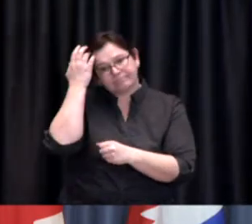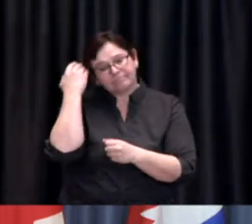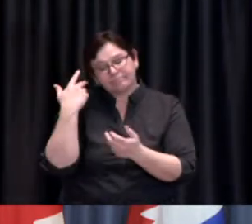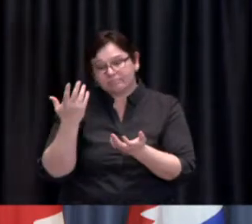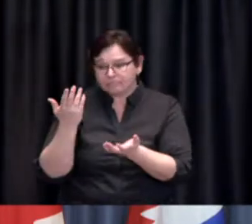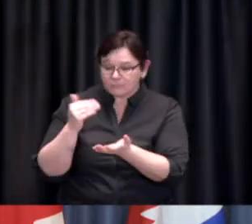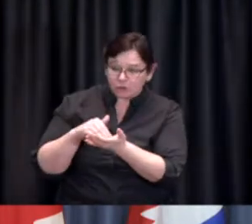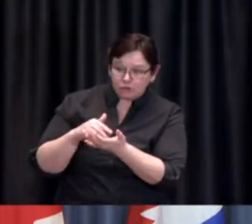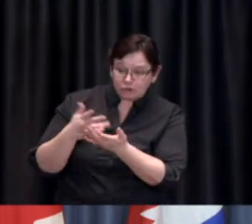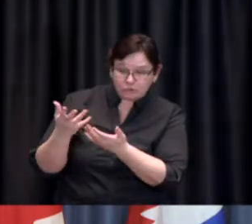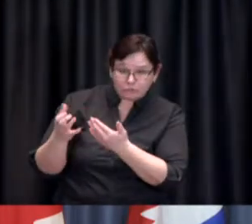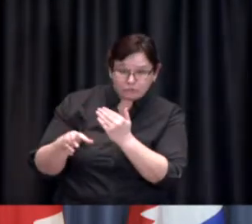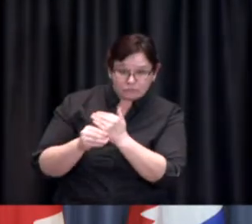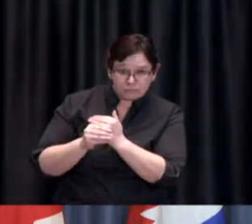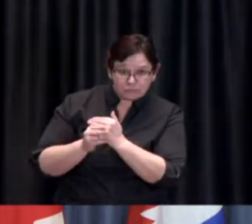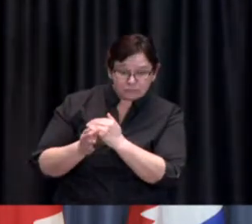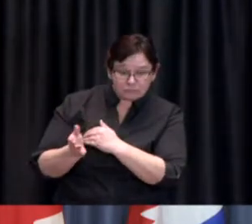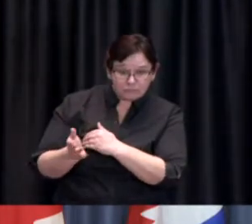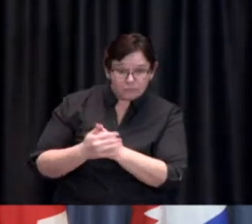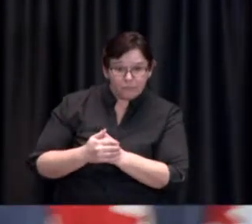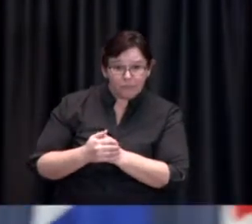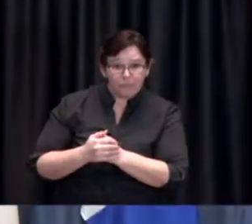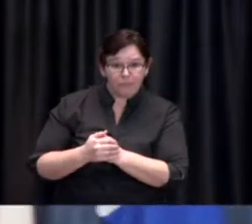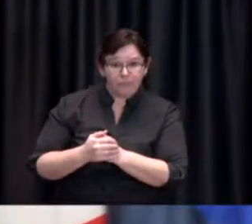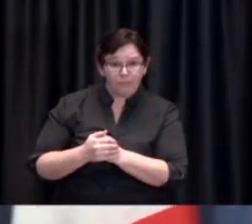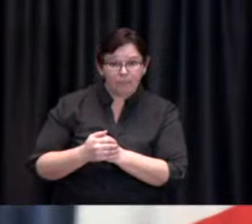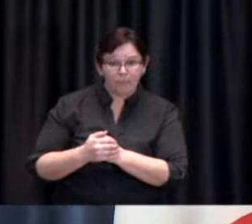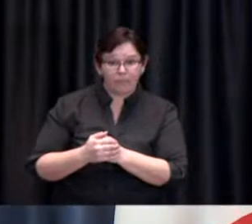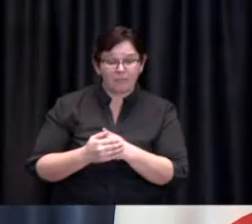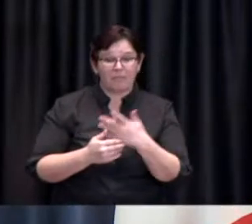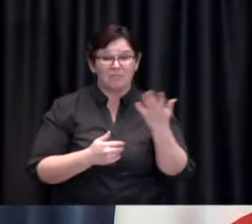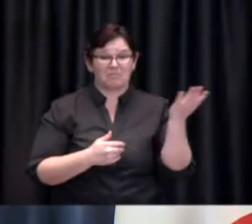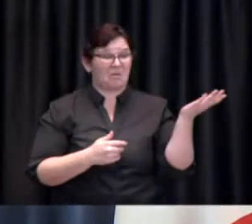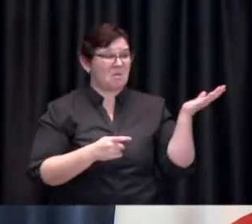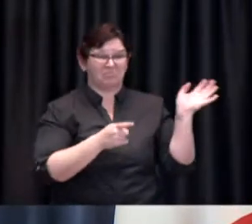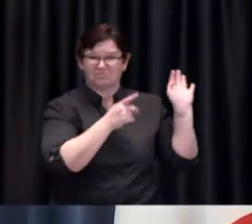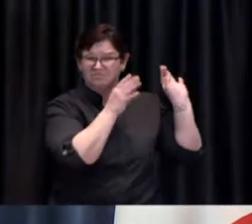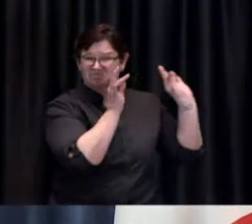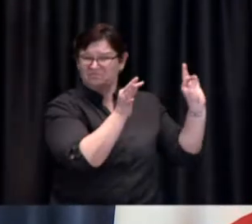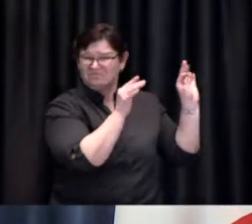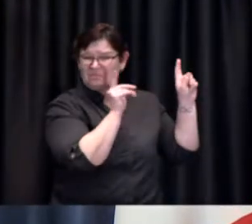Dr. de Villa: So thanks I think Mary-Anne has covered uh you know many aspects of the response quite